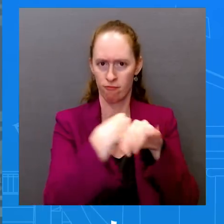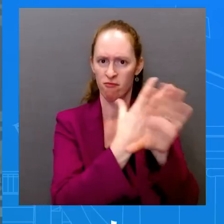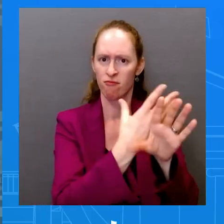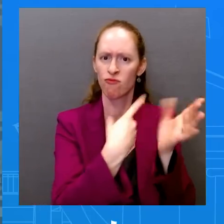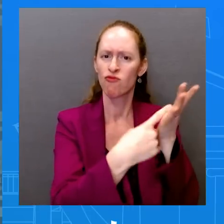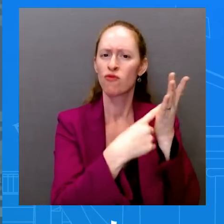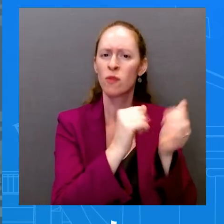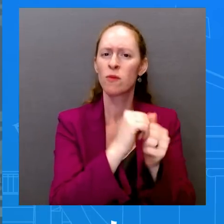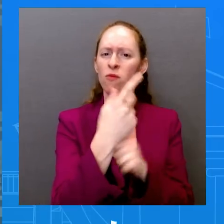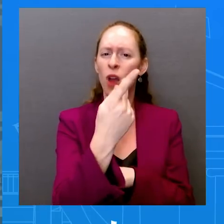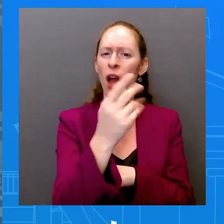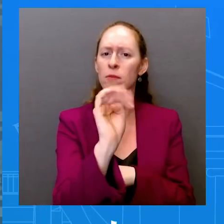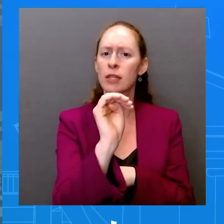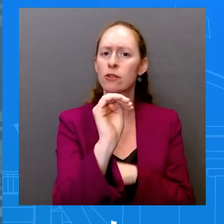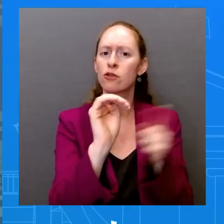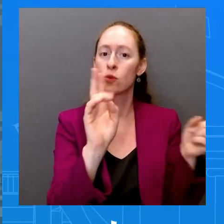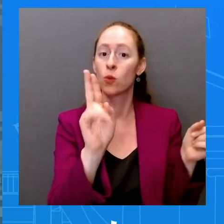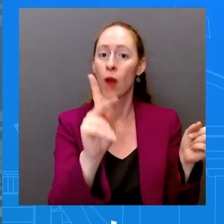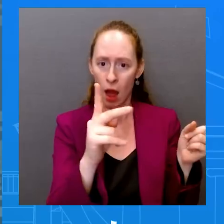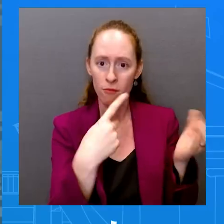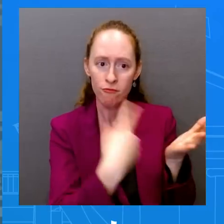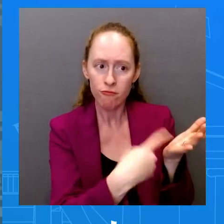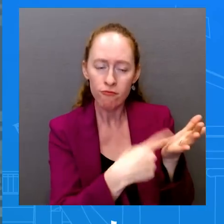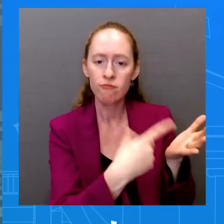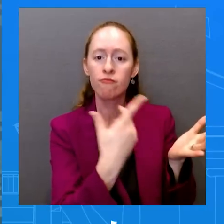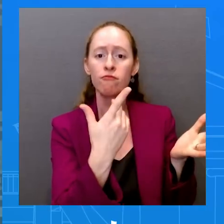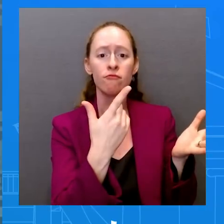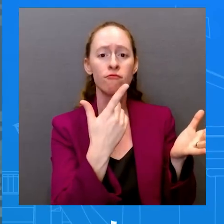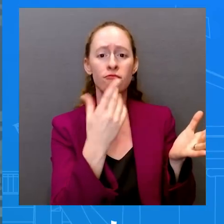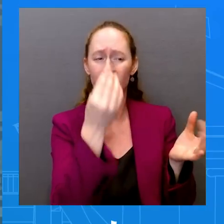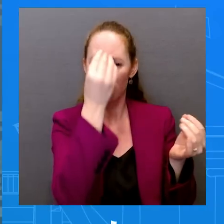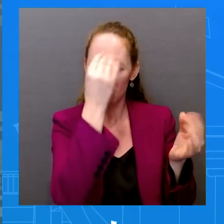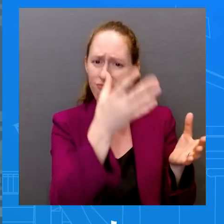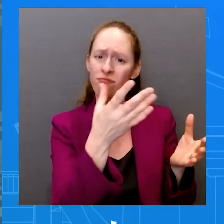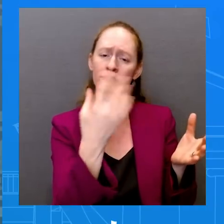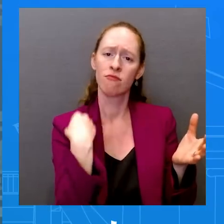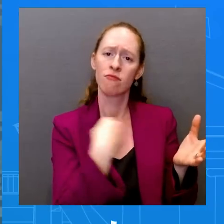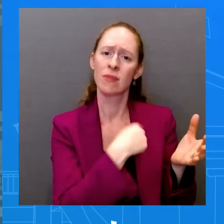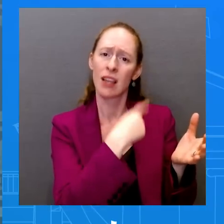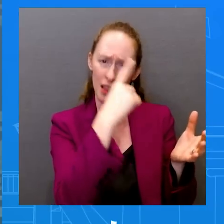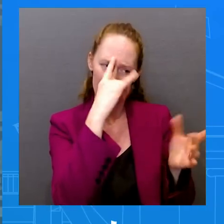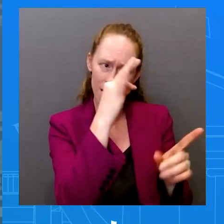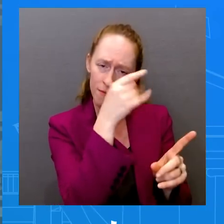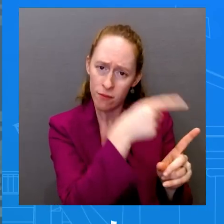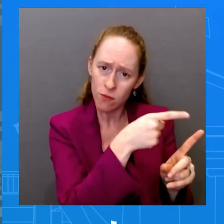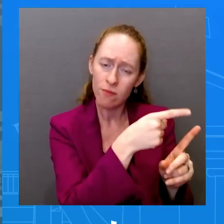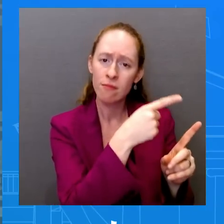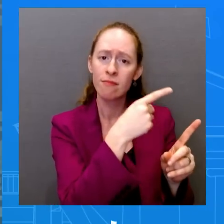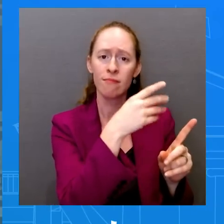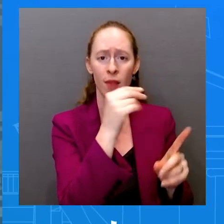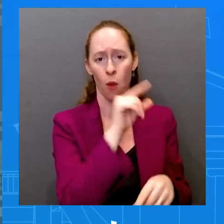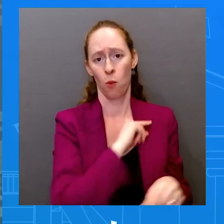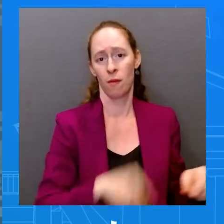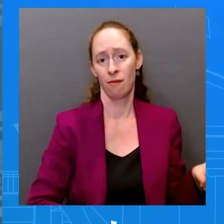and the people of the United Kingdom. This morning, the President hosted the video conference with allies and partners